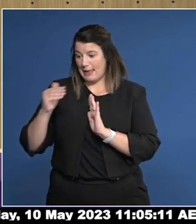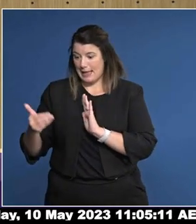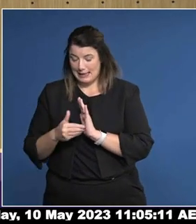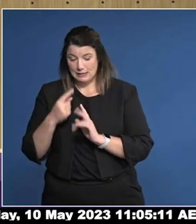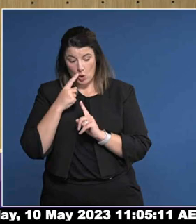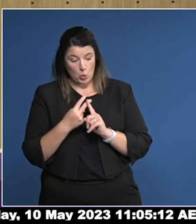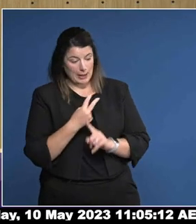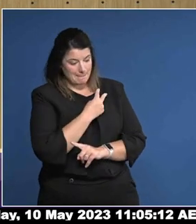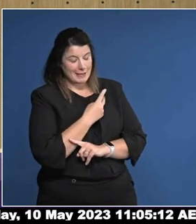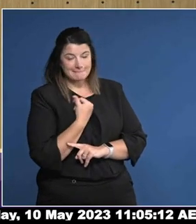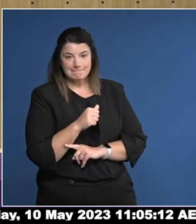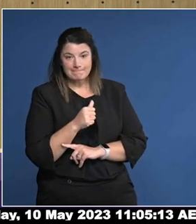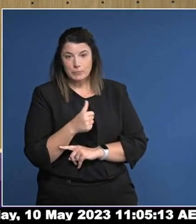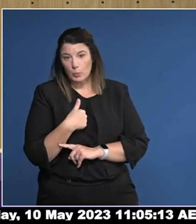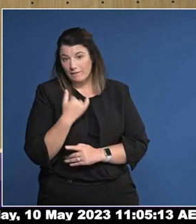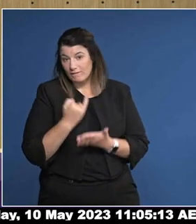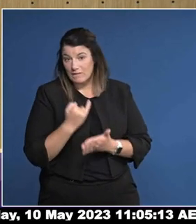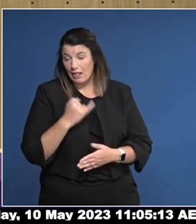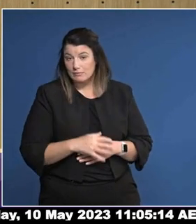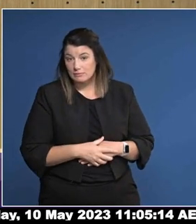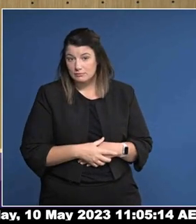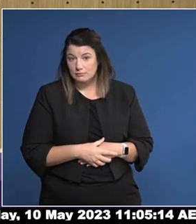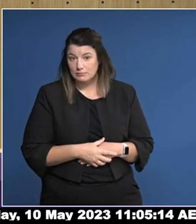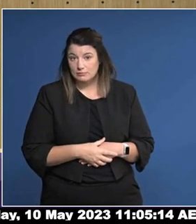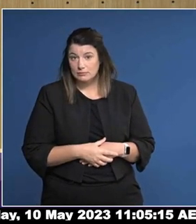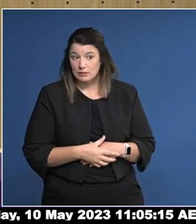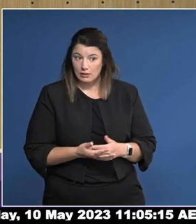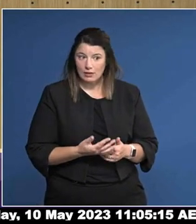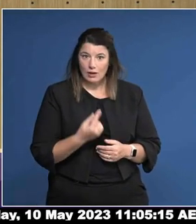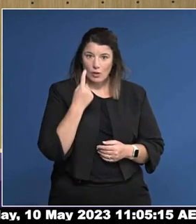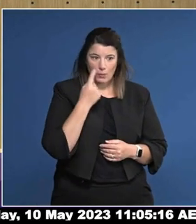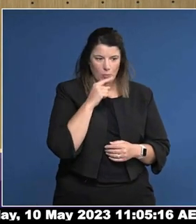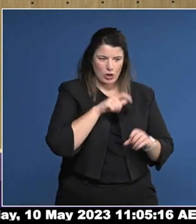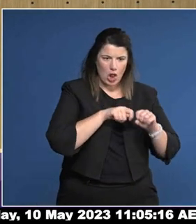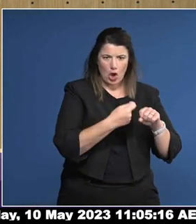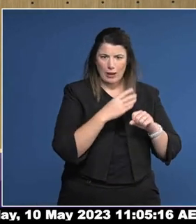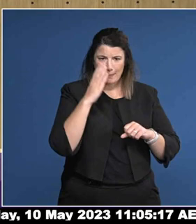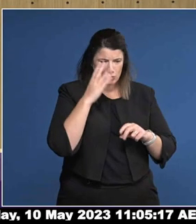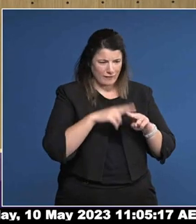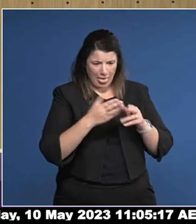And not only looking at where it ended, but looking at the material that the